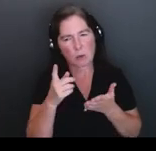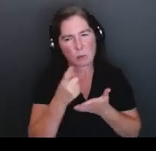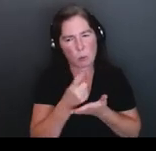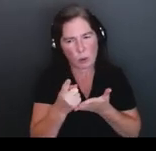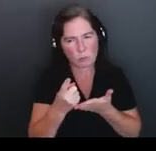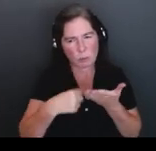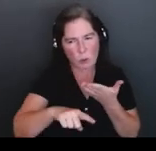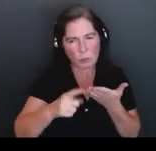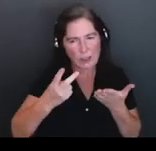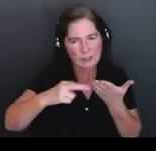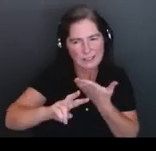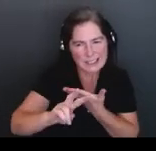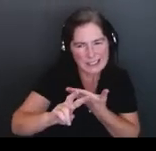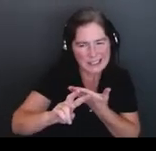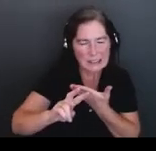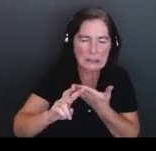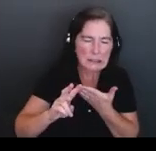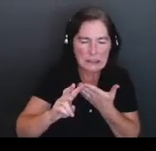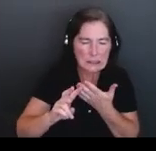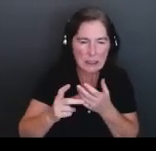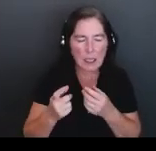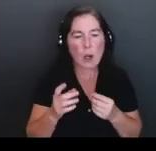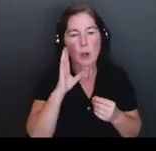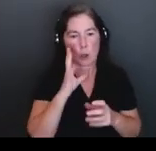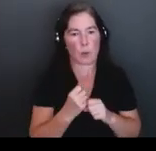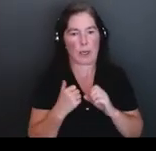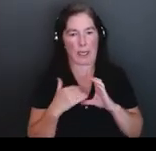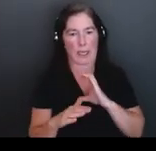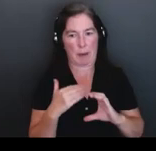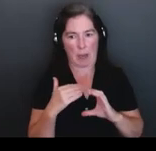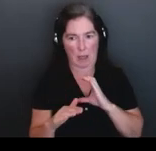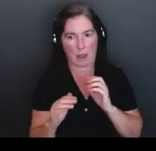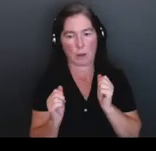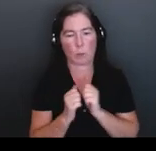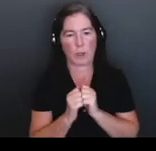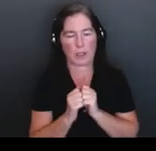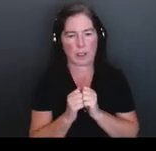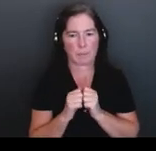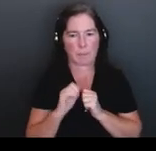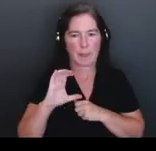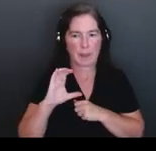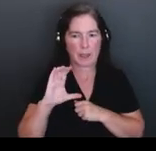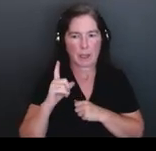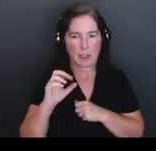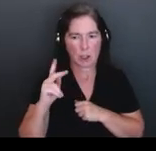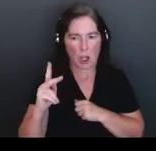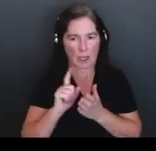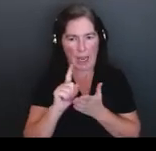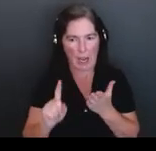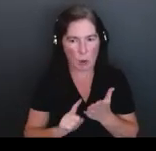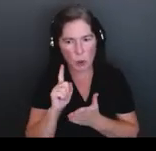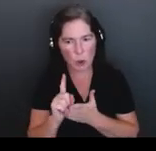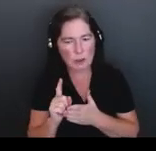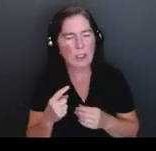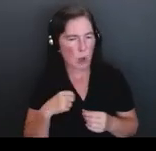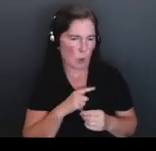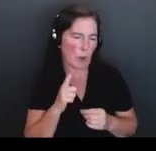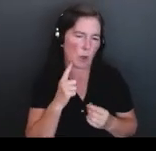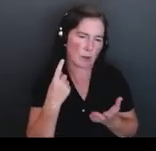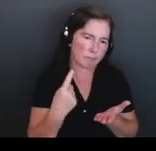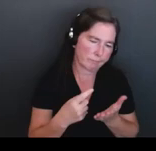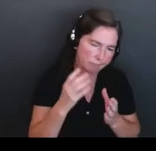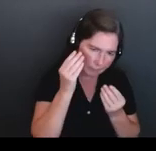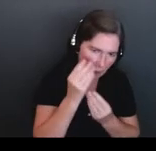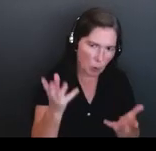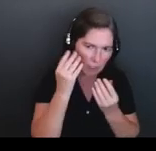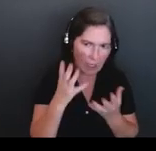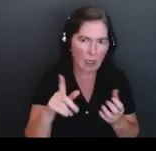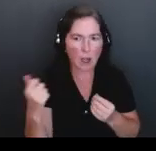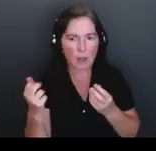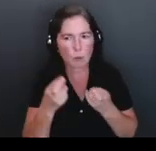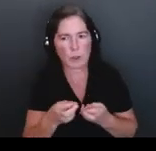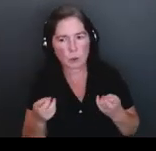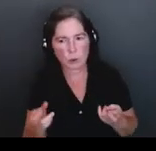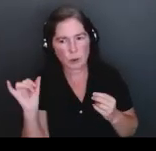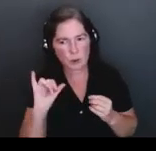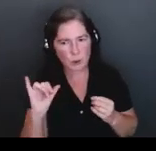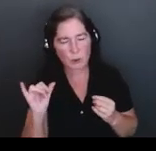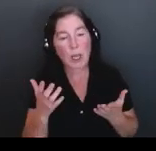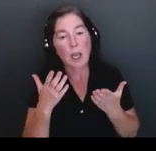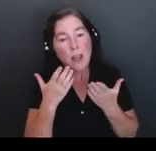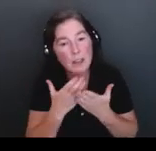And then that A ESD website, remember the link is in the slide deck that you have.